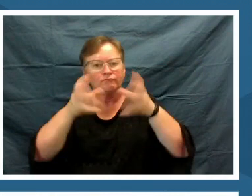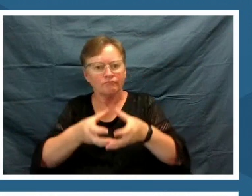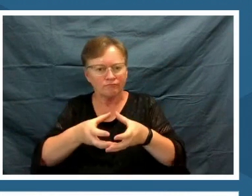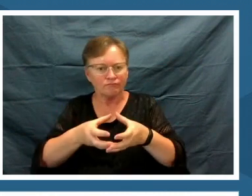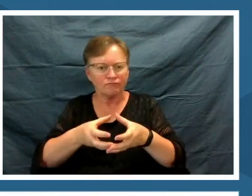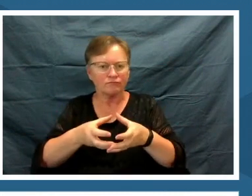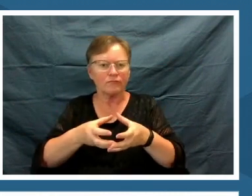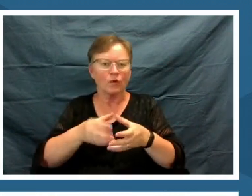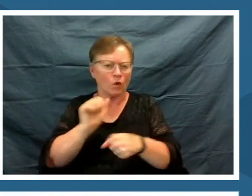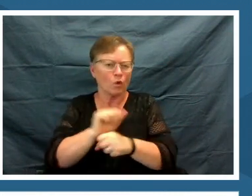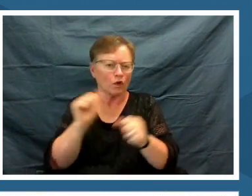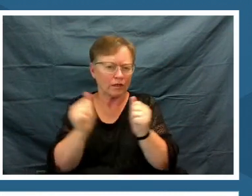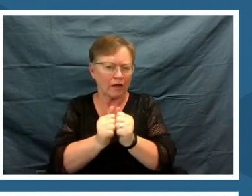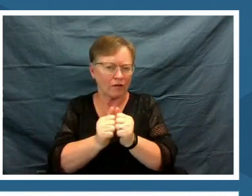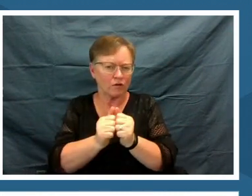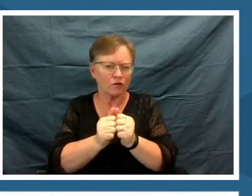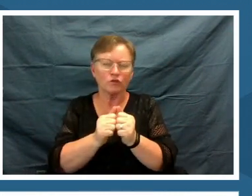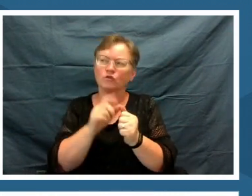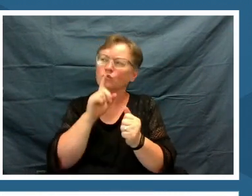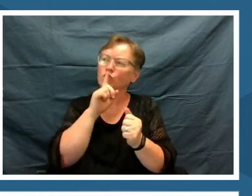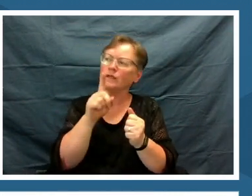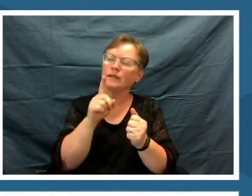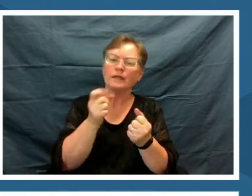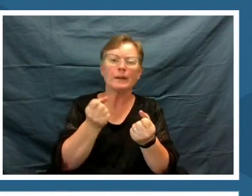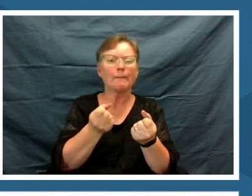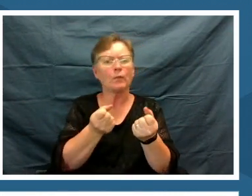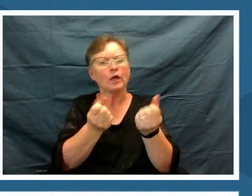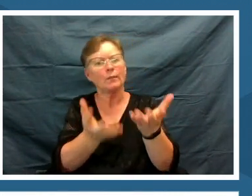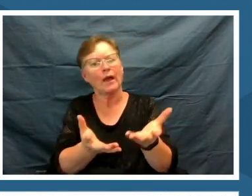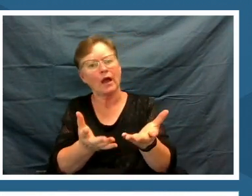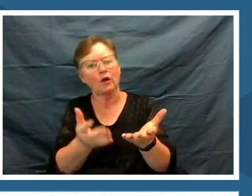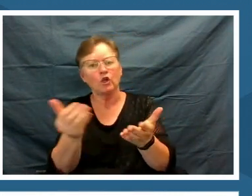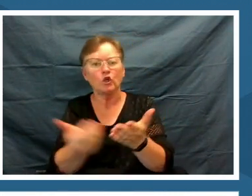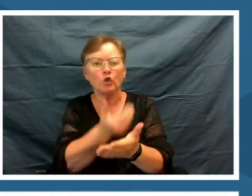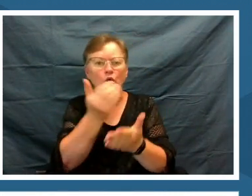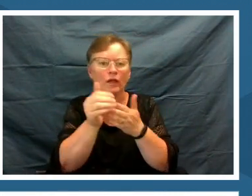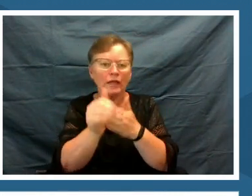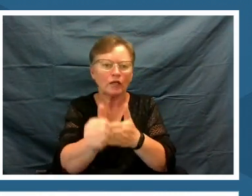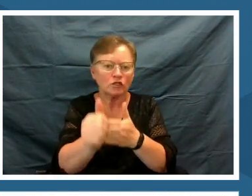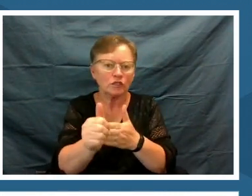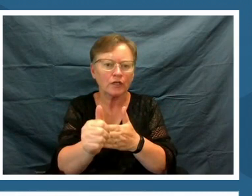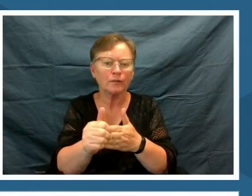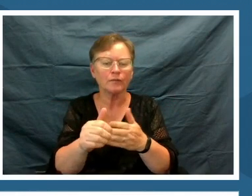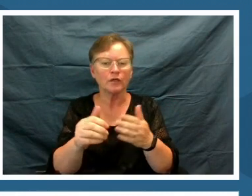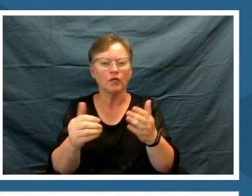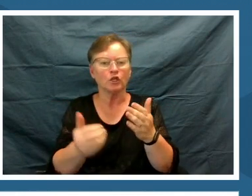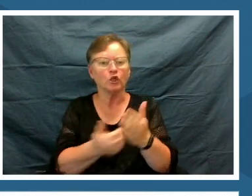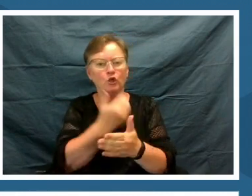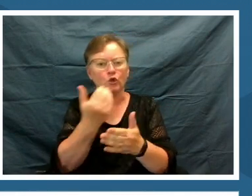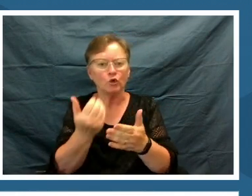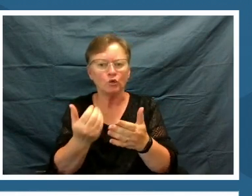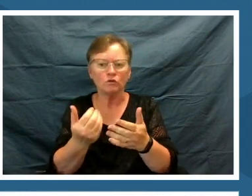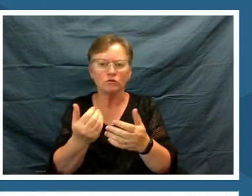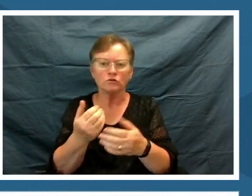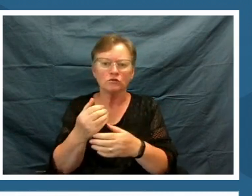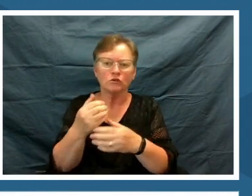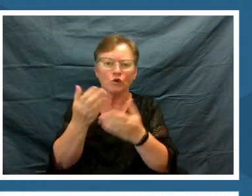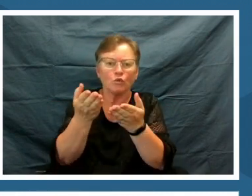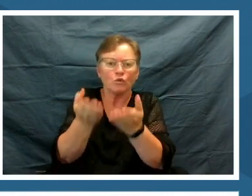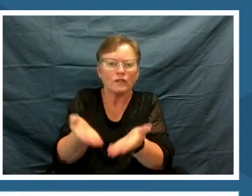um new leadership and new resources